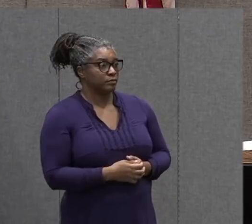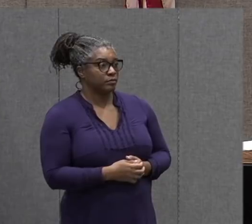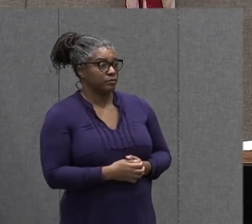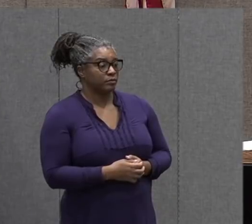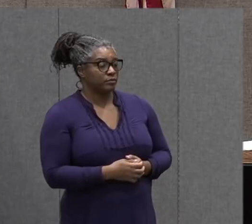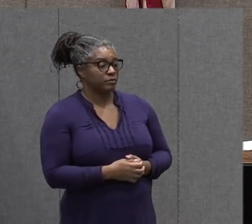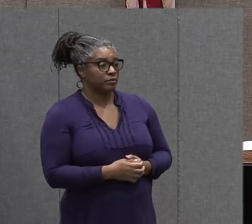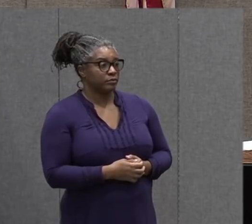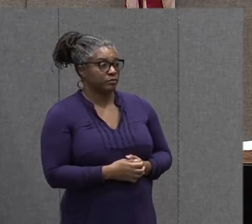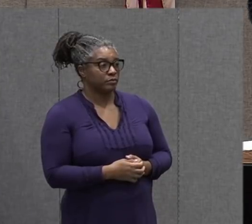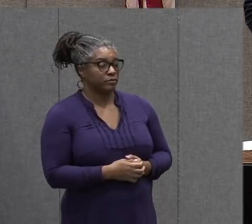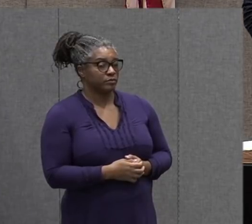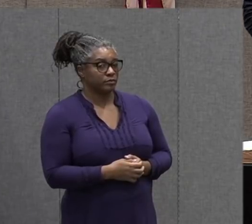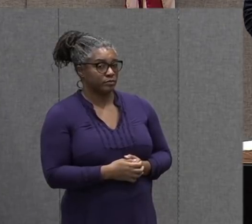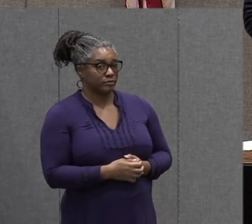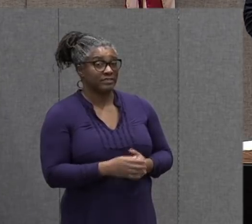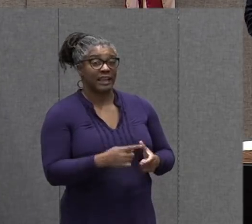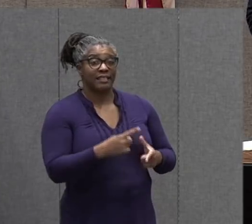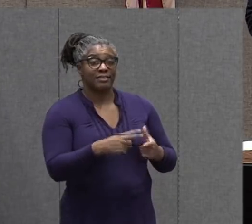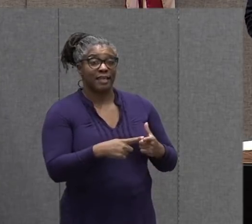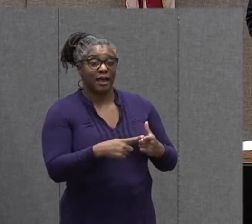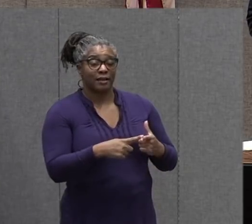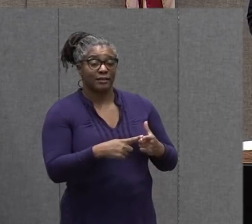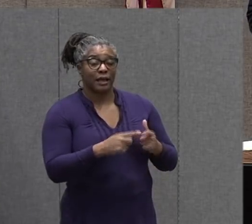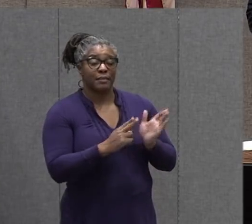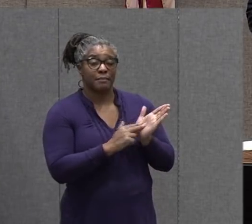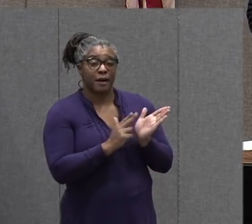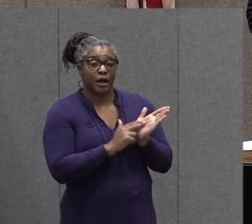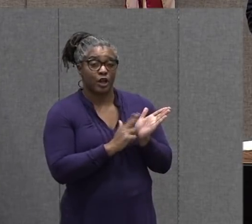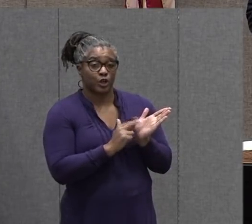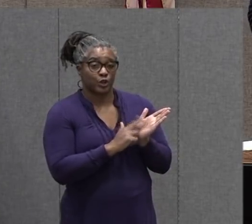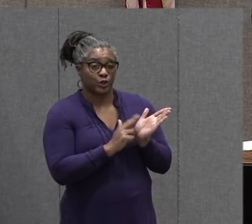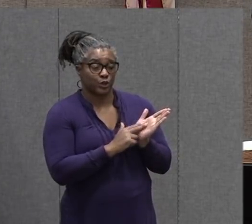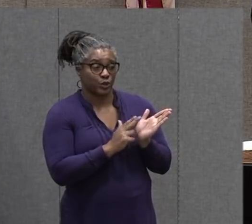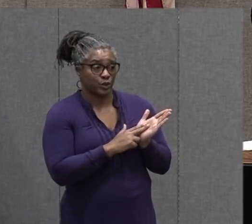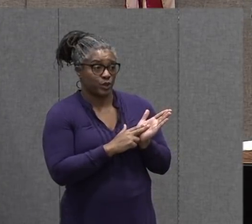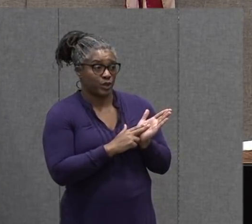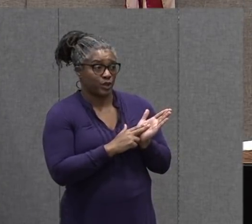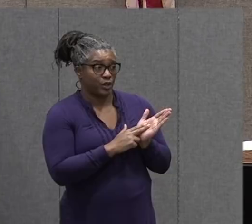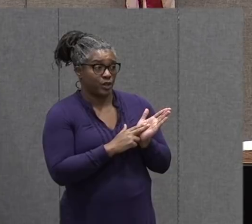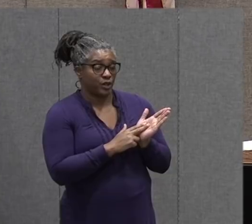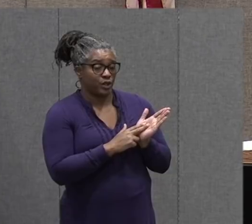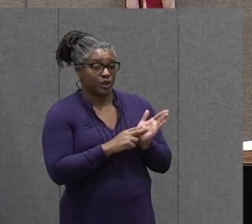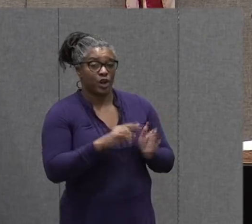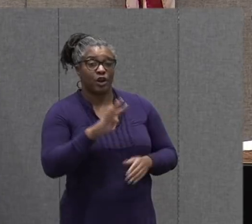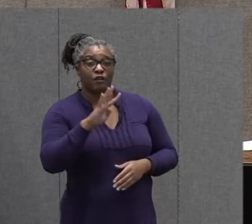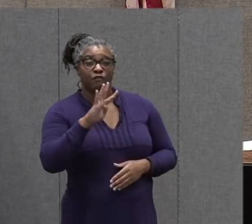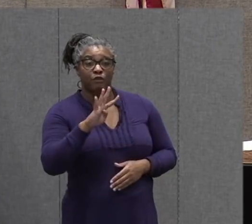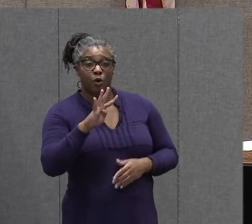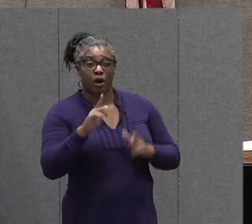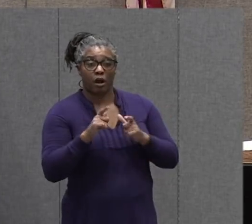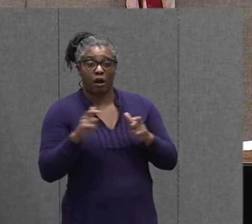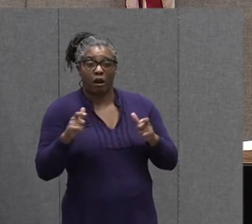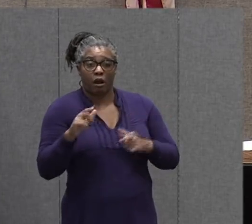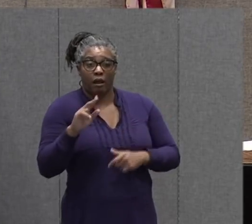[Miss Garcia] Yep, then you're going to take your butter. The butter is four tablespoons. I have the ingredients back here,